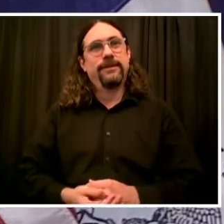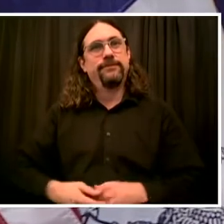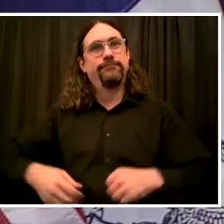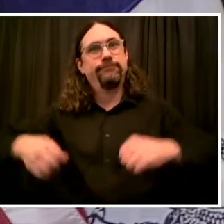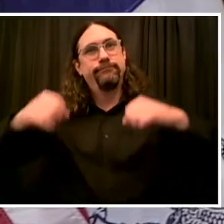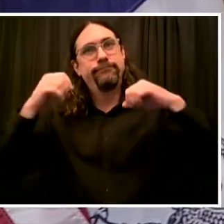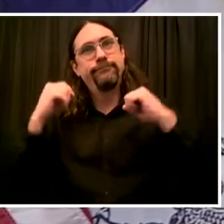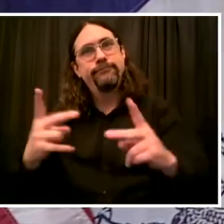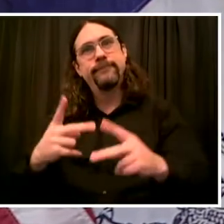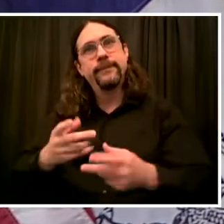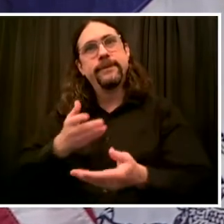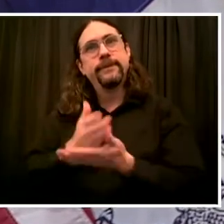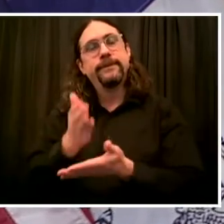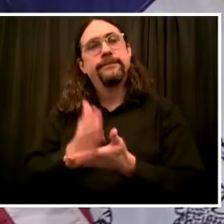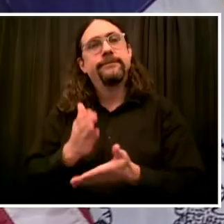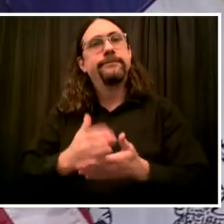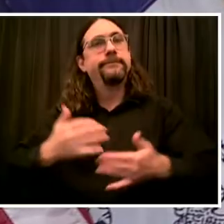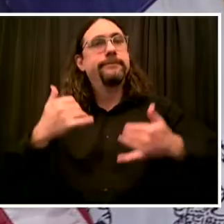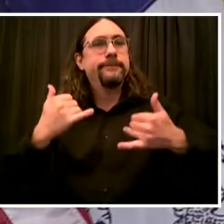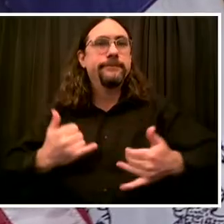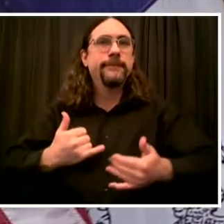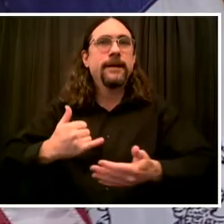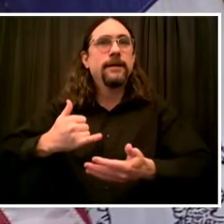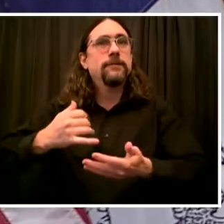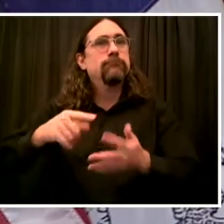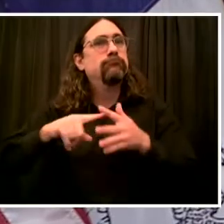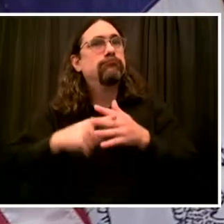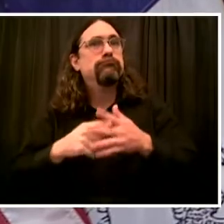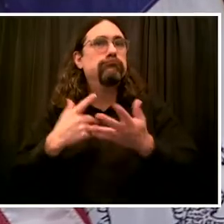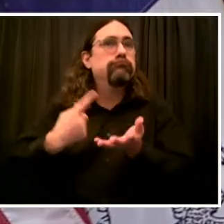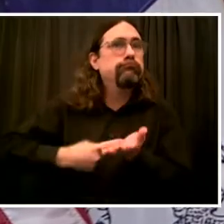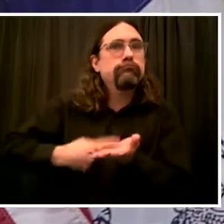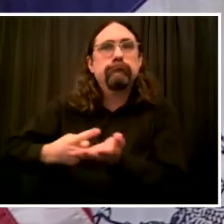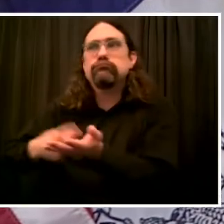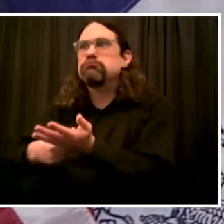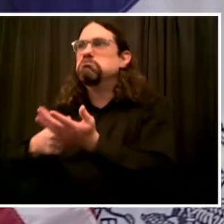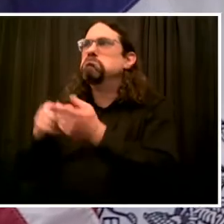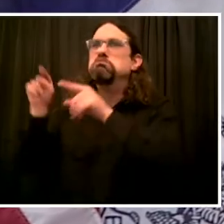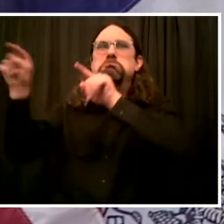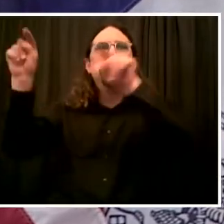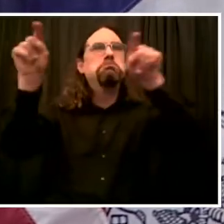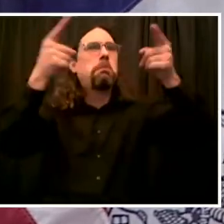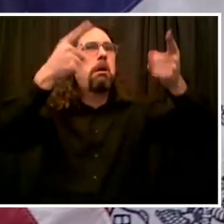EVERYBODY. IWANT TO TALK TO YOU TODAY ABOUT NOT JUST WHAT'S GOING ON IN OUR